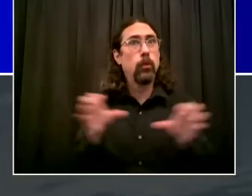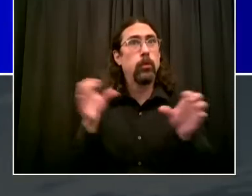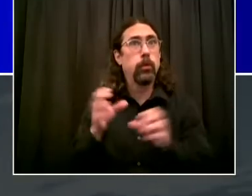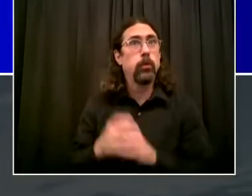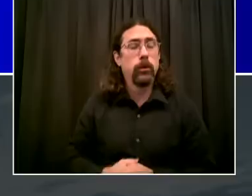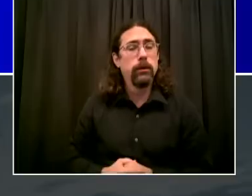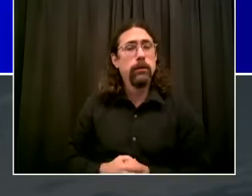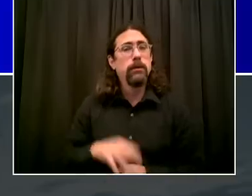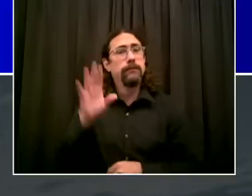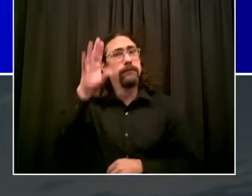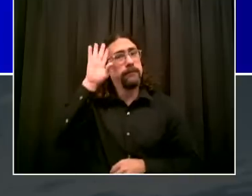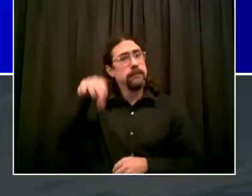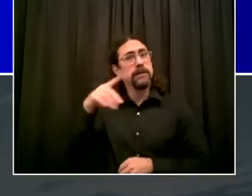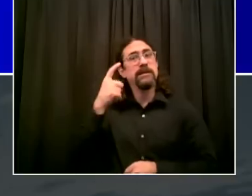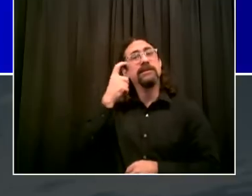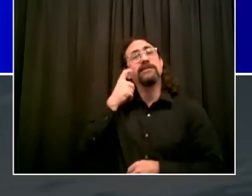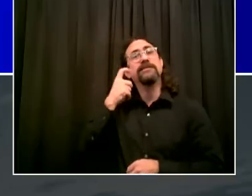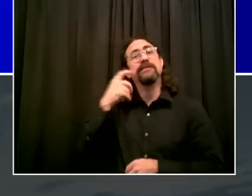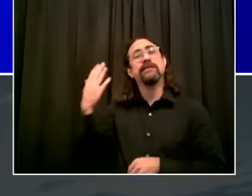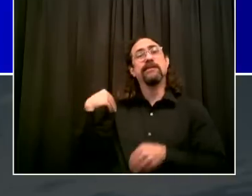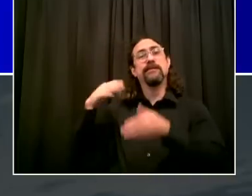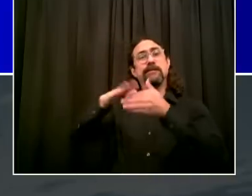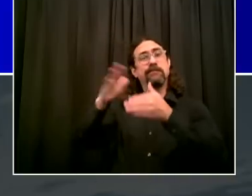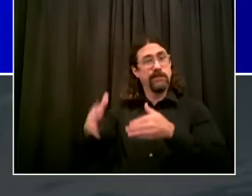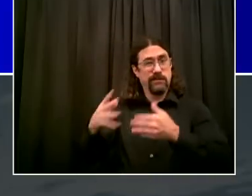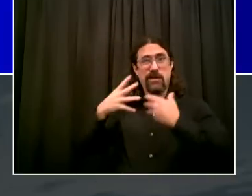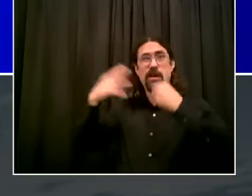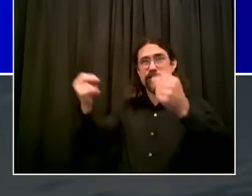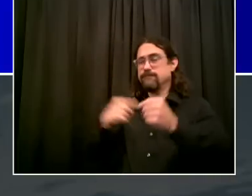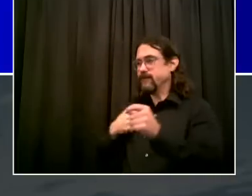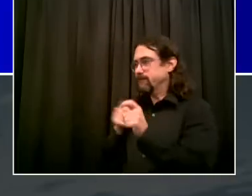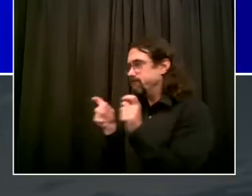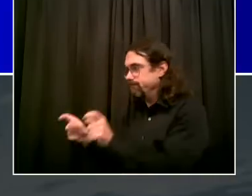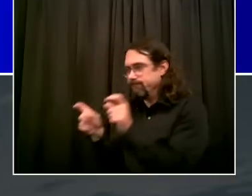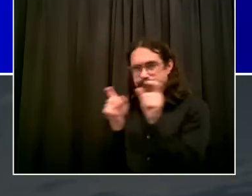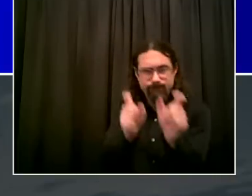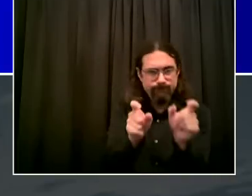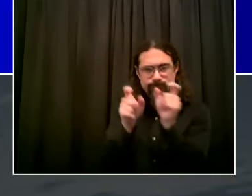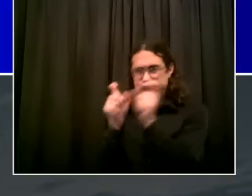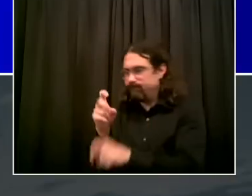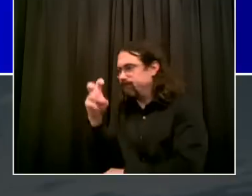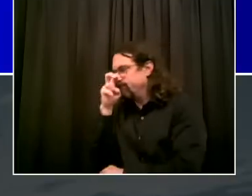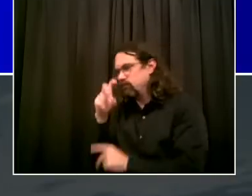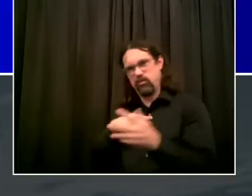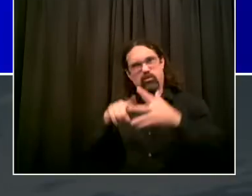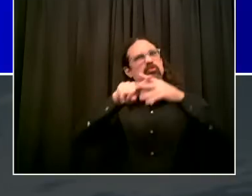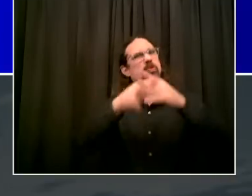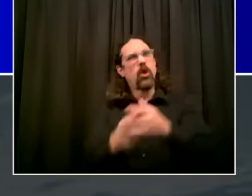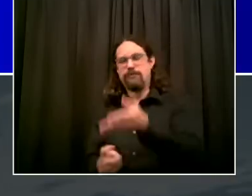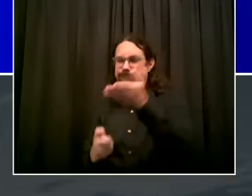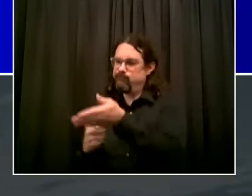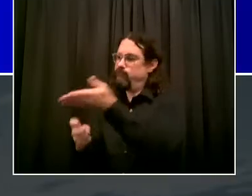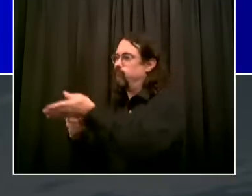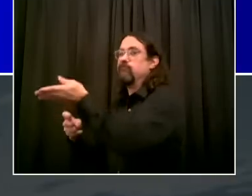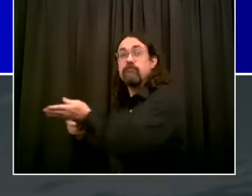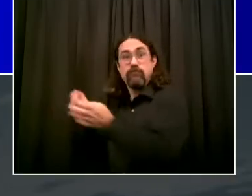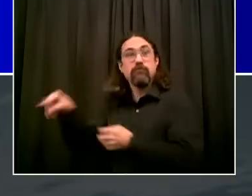HAD OVER $150,000 IN FINES